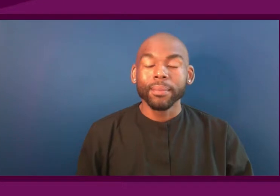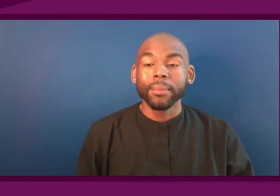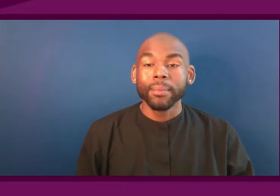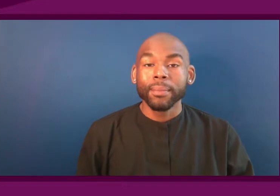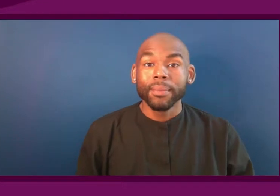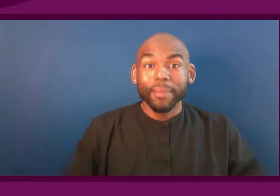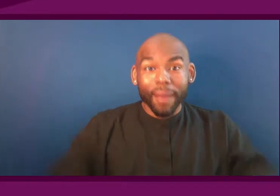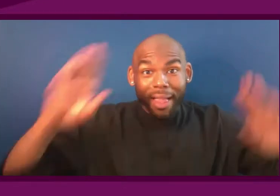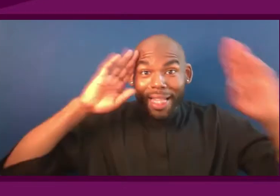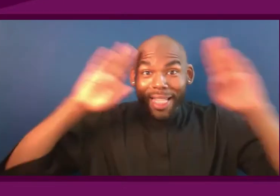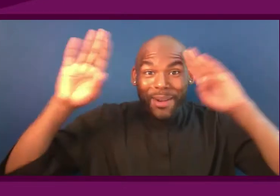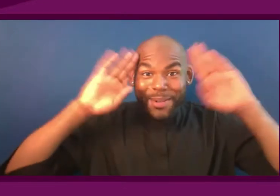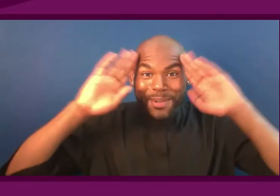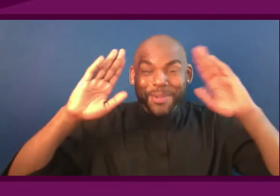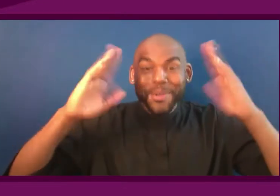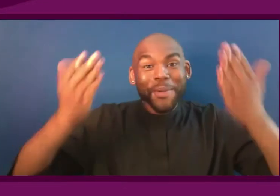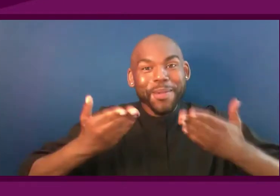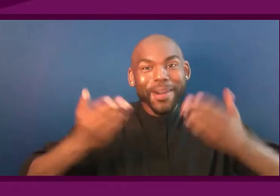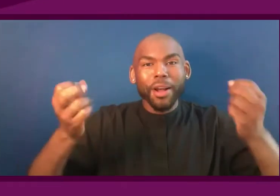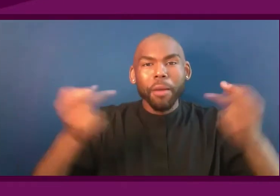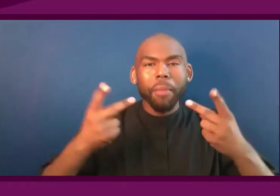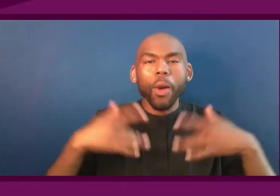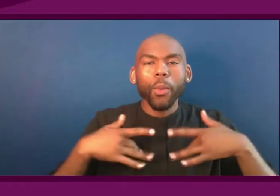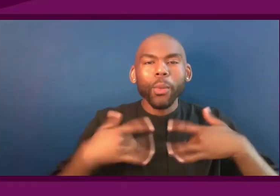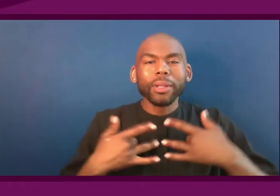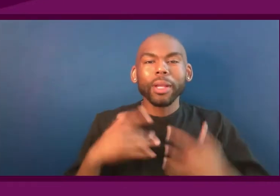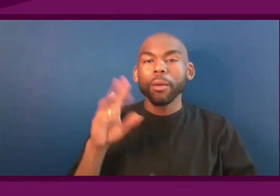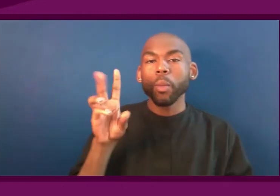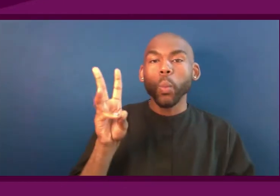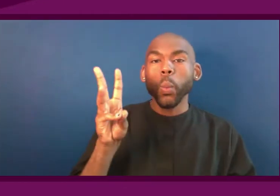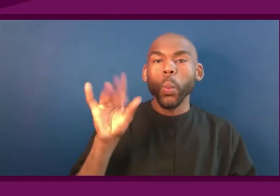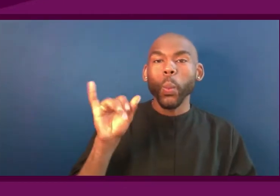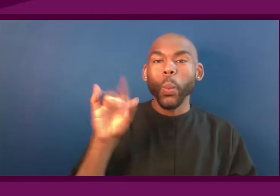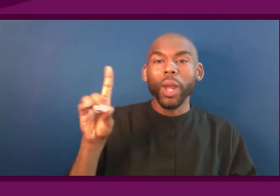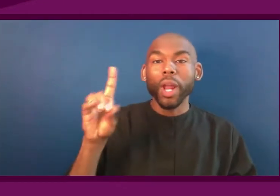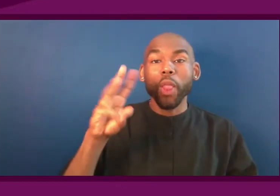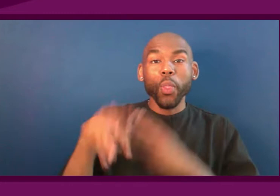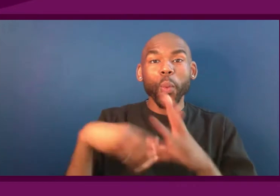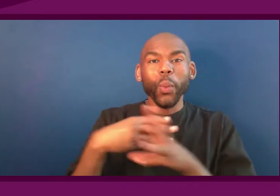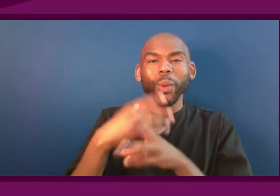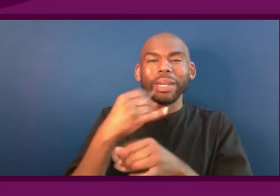to hear or watch or read the conversation I had with the one and only Debra Ruh earlier this week. Ashley Inkumsah: